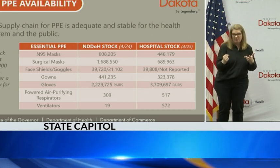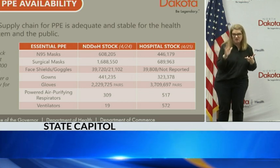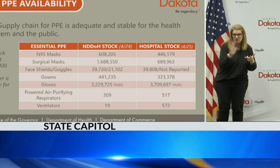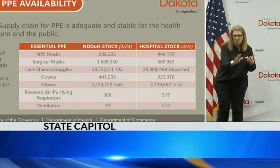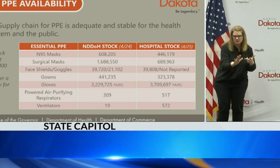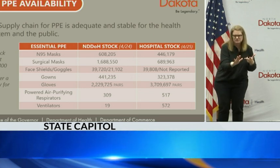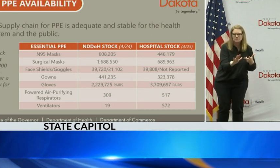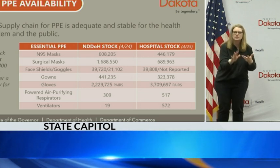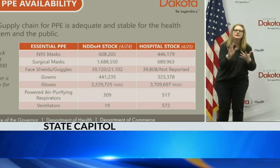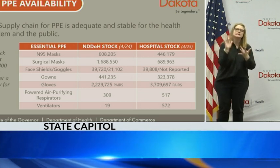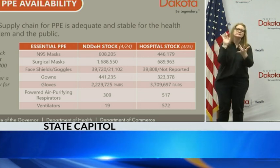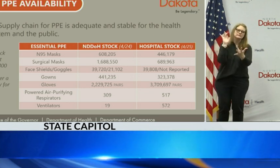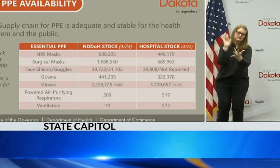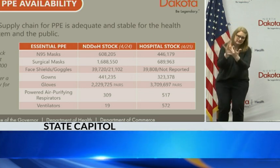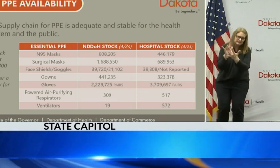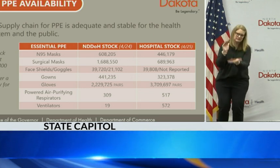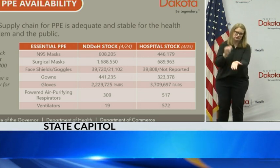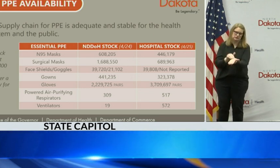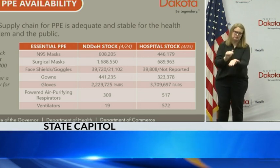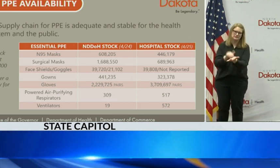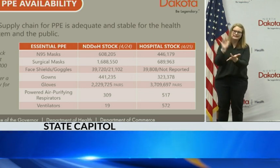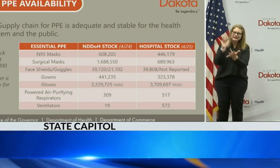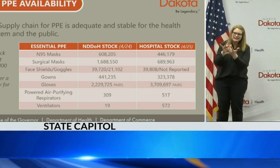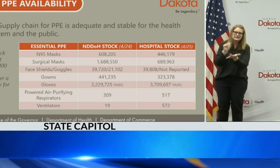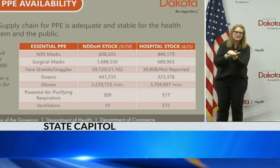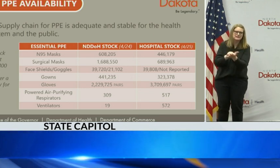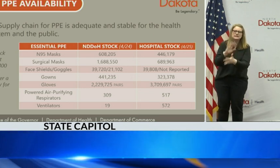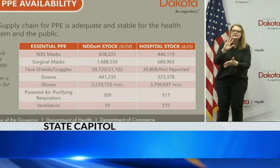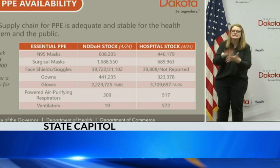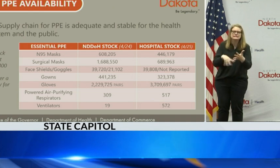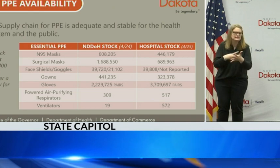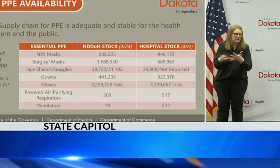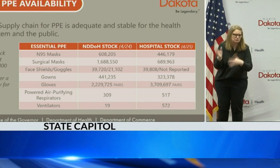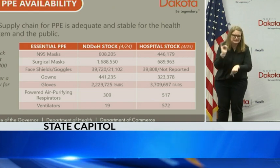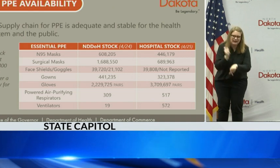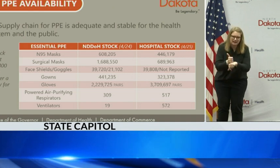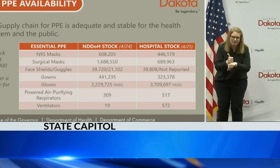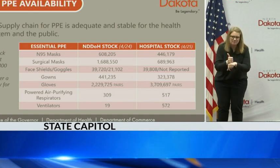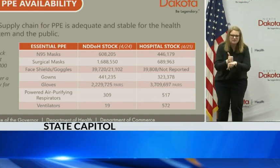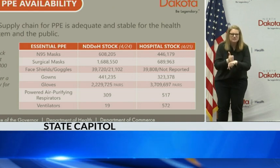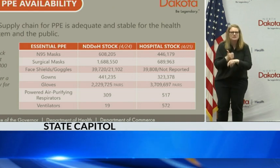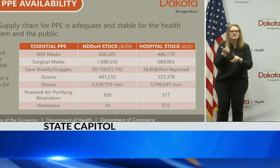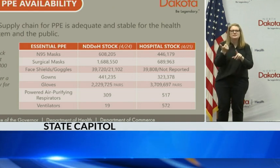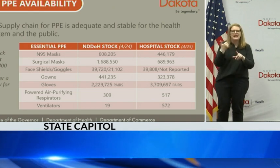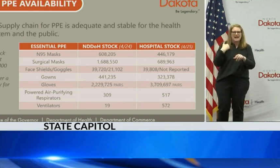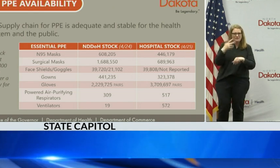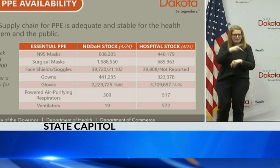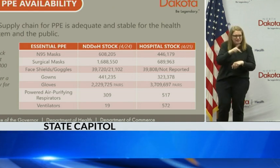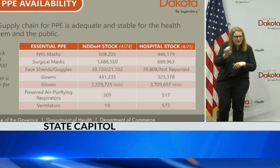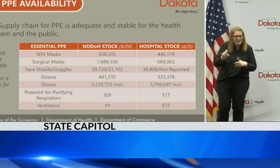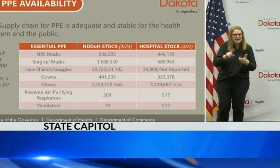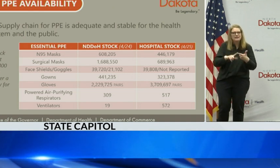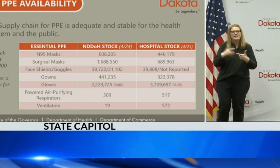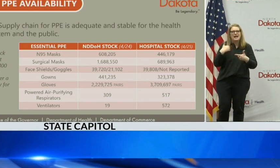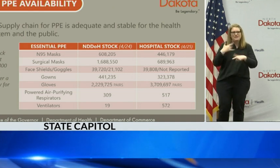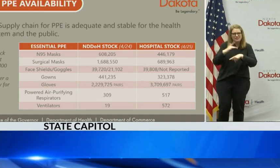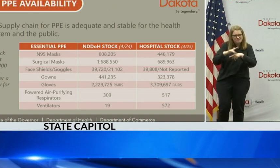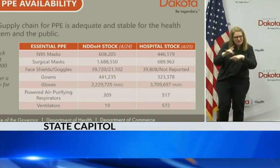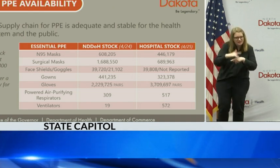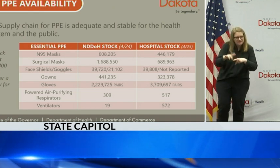KNOW, SOME KIND OF SURGERY THAT MAY BE QUOTE ELECTIVE BUT IS IMPORTANT FOR YOU AND YOUR HEALTH, WE URGE YOU TO CONTACT YOUR PROVIDER AND GET THOSE